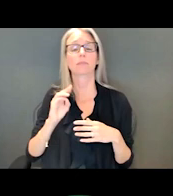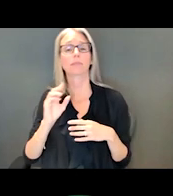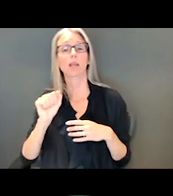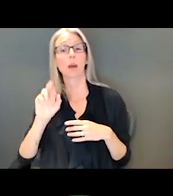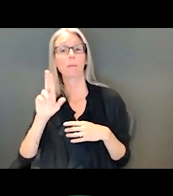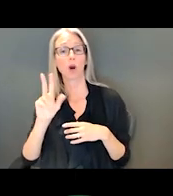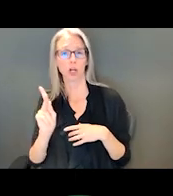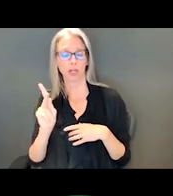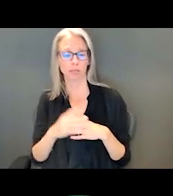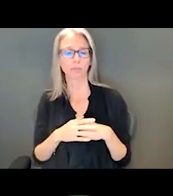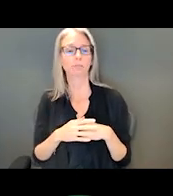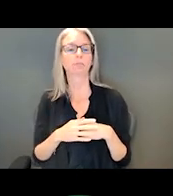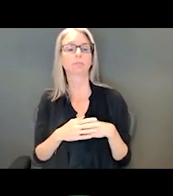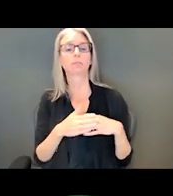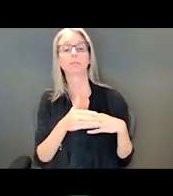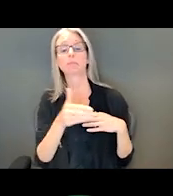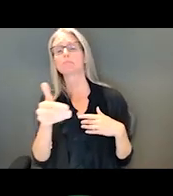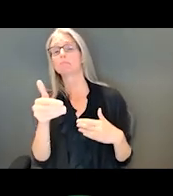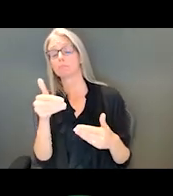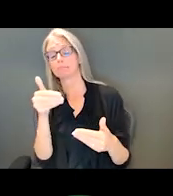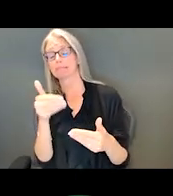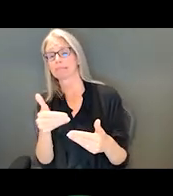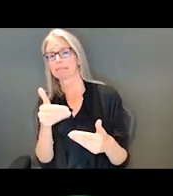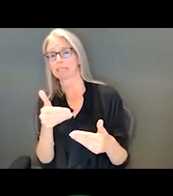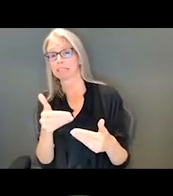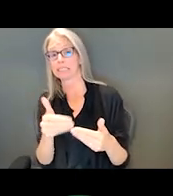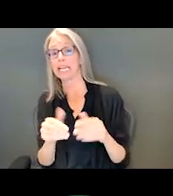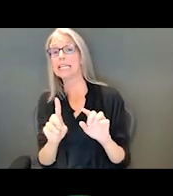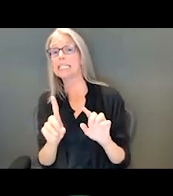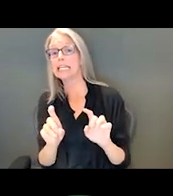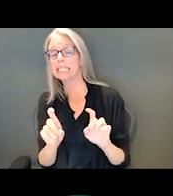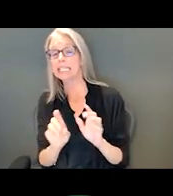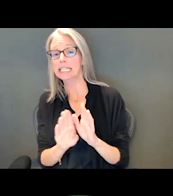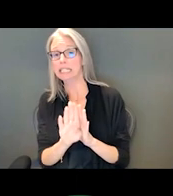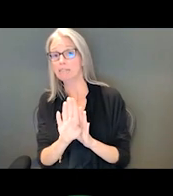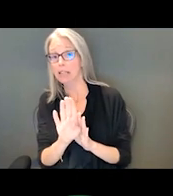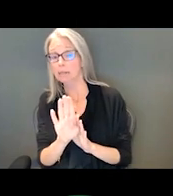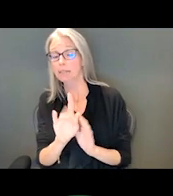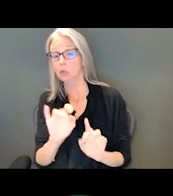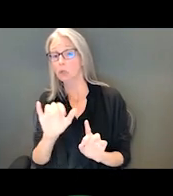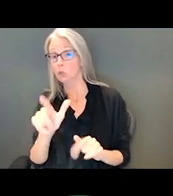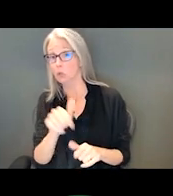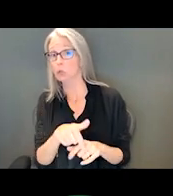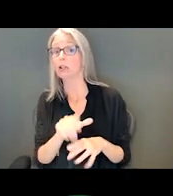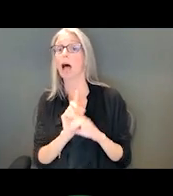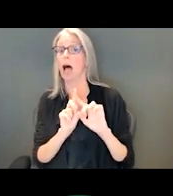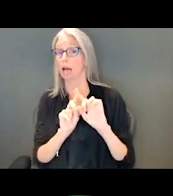So at the moment the tool is hosted. In the Google Play in Apple Play Store, but in a